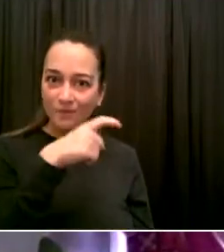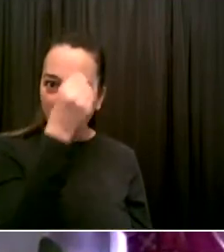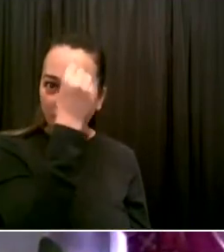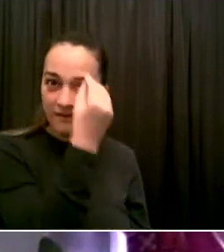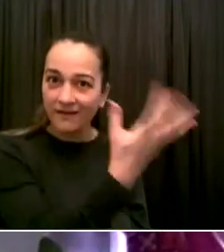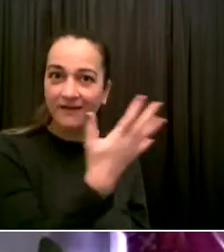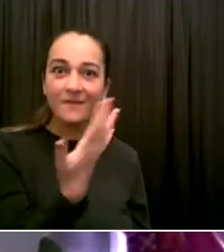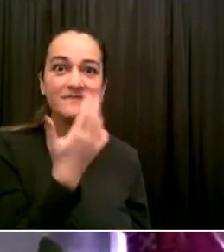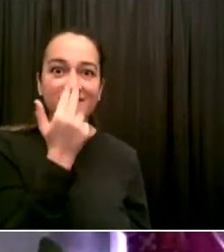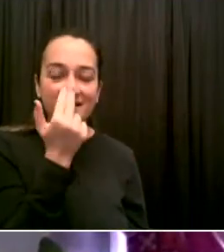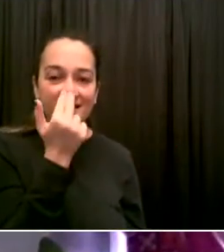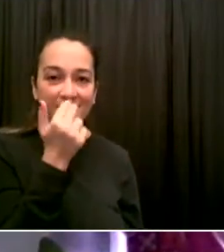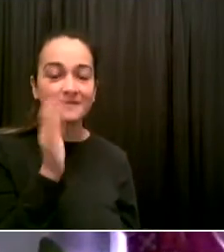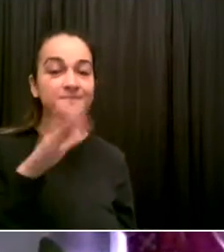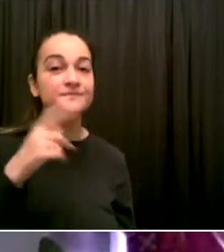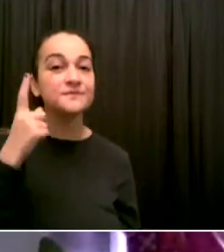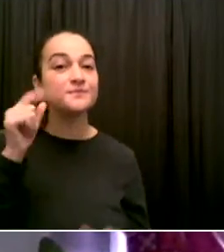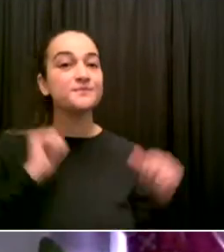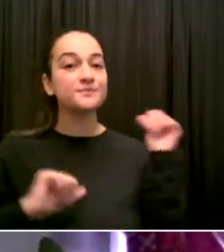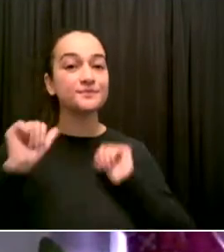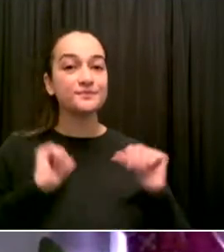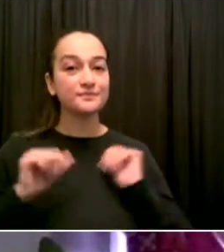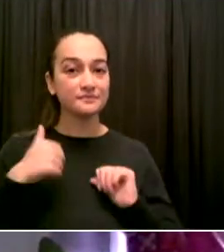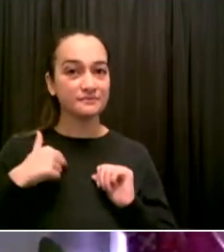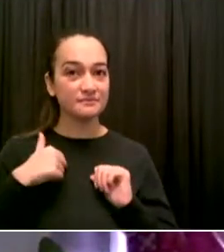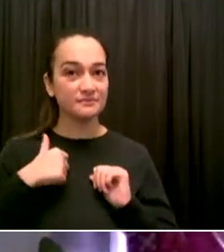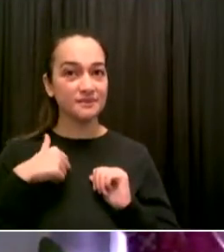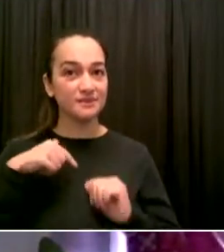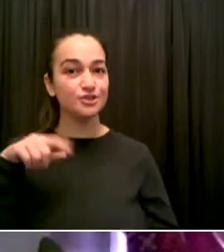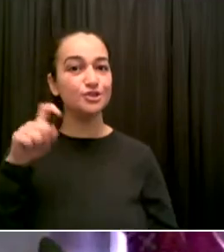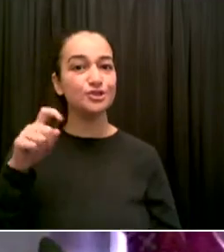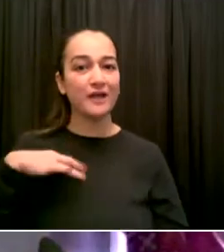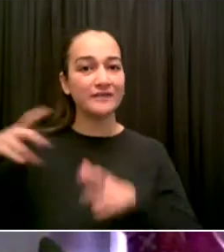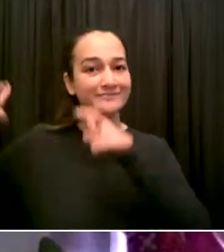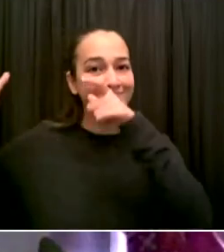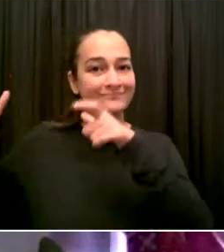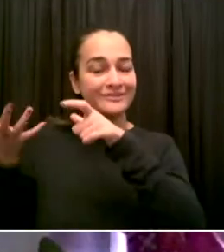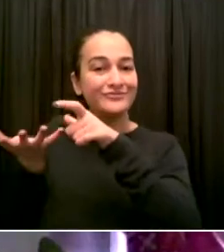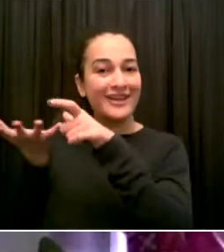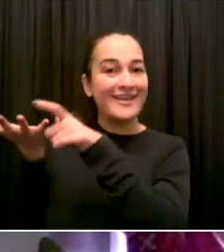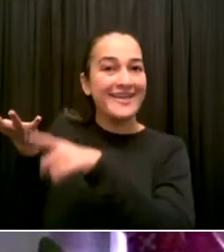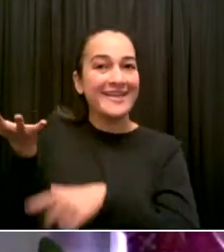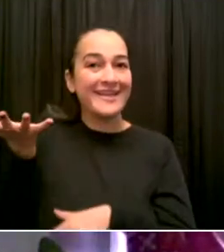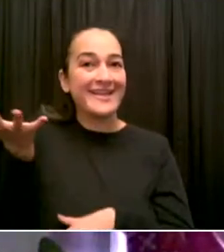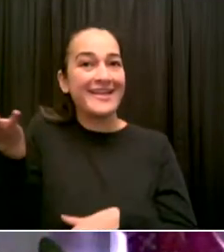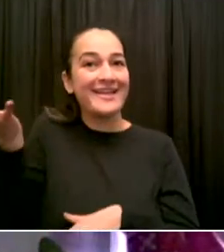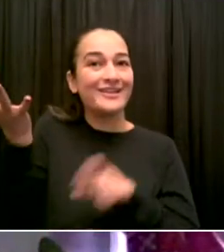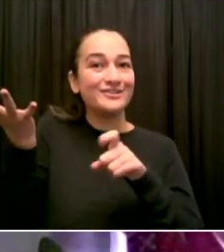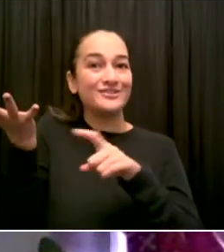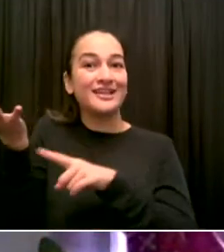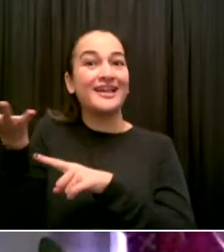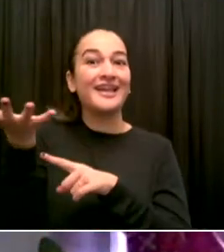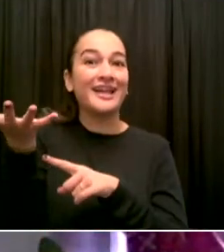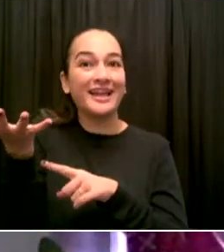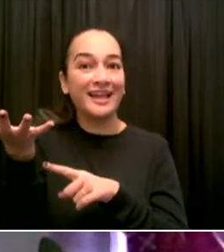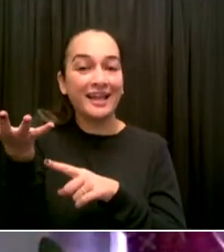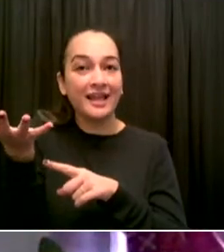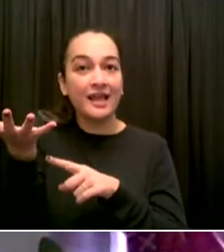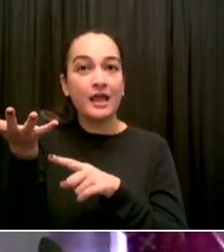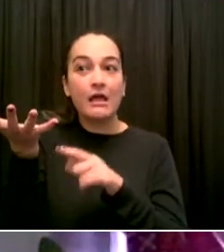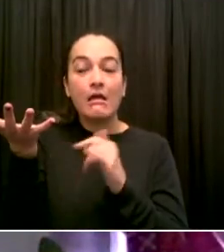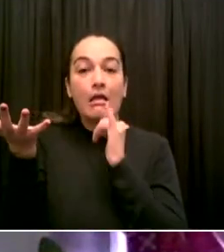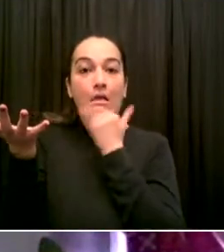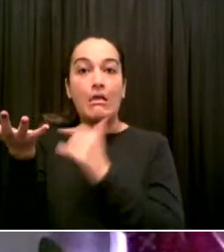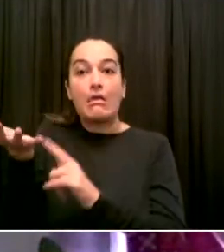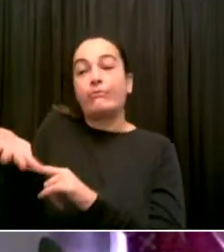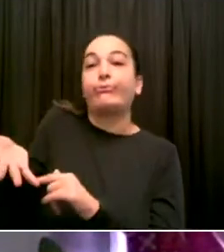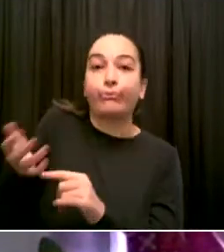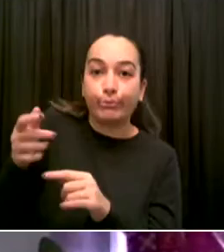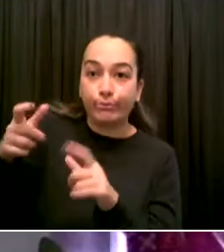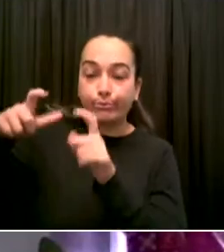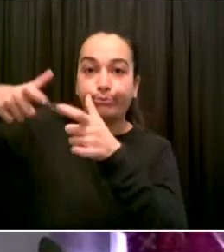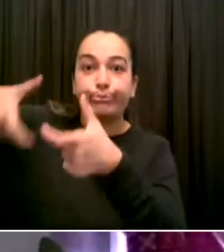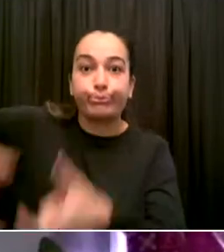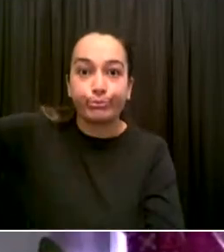OUR FIRST AUDIENCE, I DROPPED A